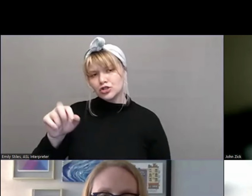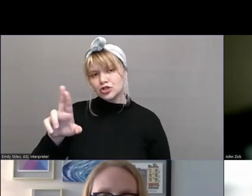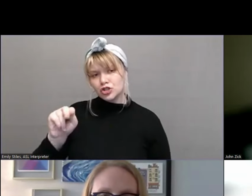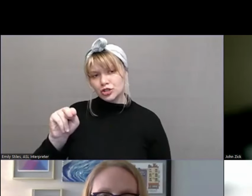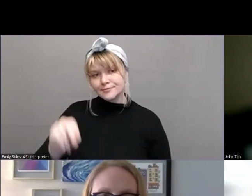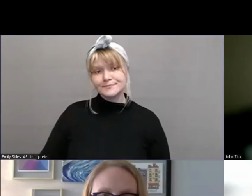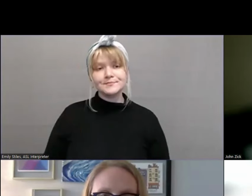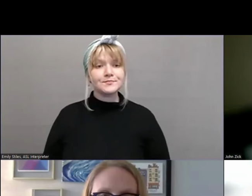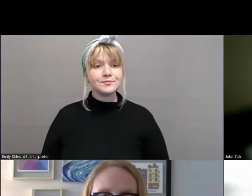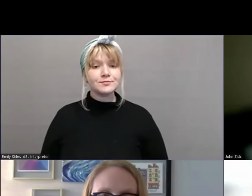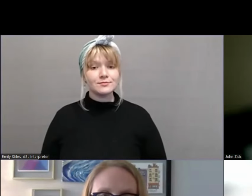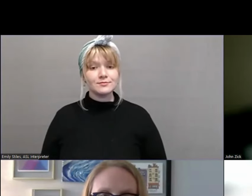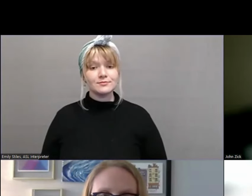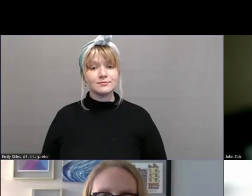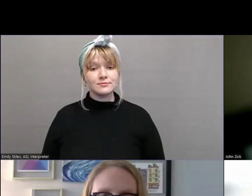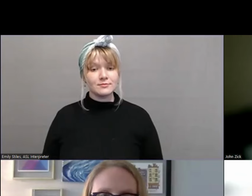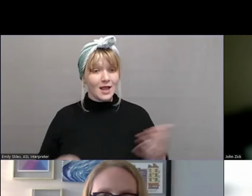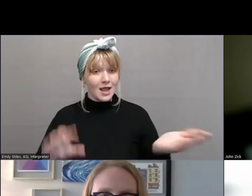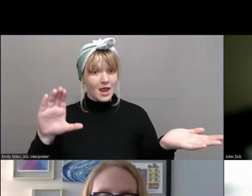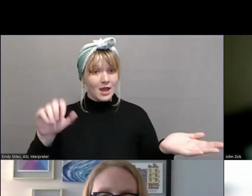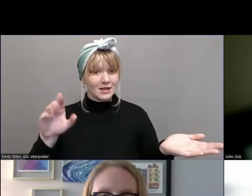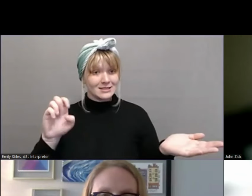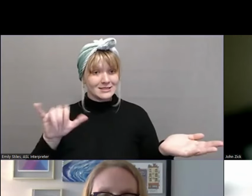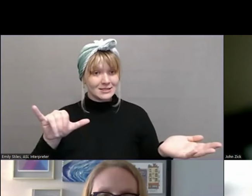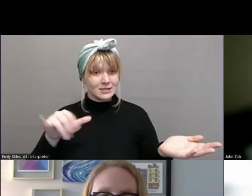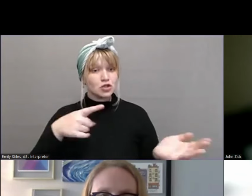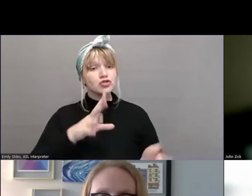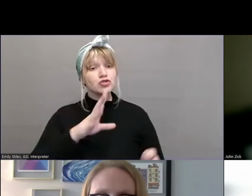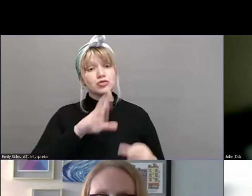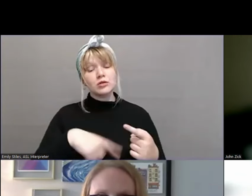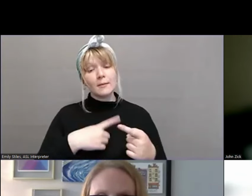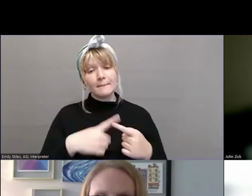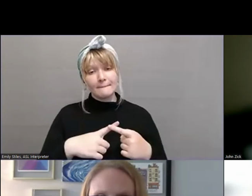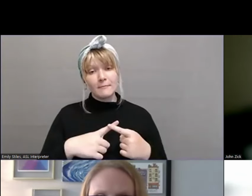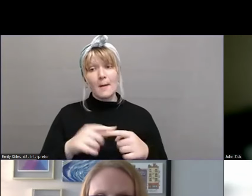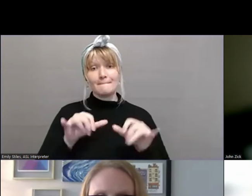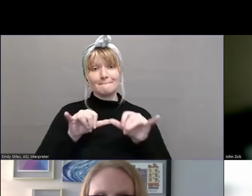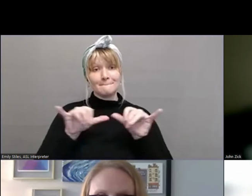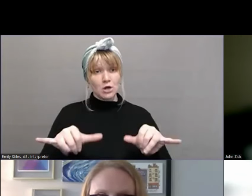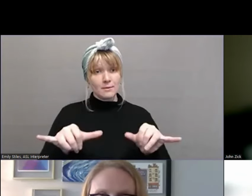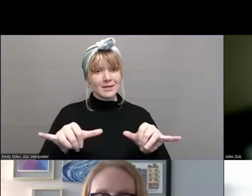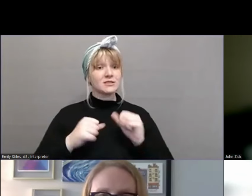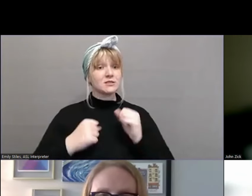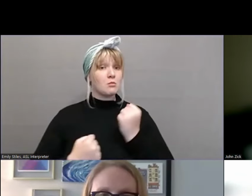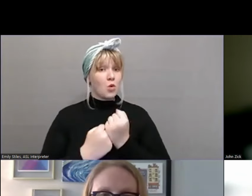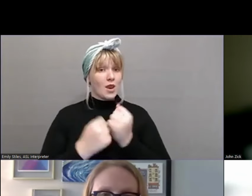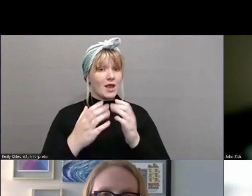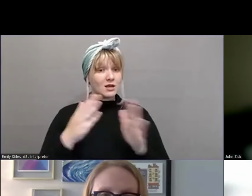(Reads) "While permanent supportive housing is vital, here in my area we are seeing significant